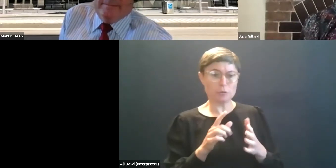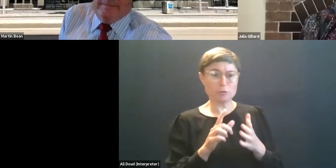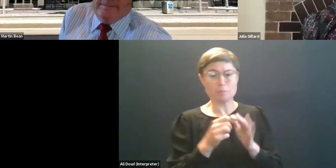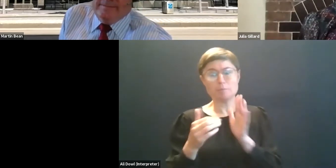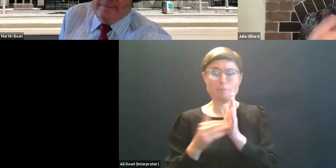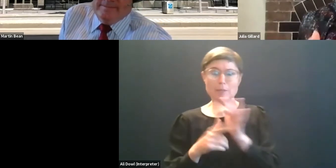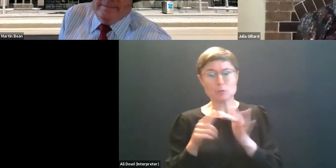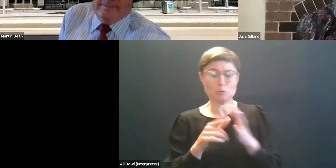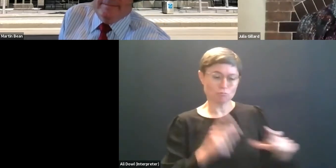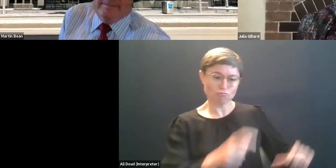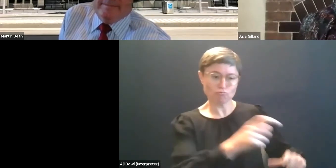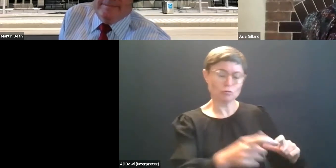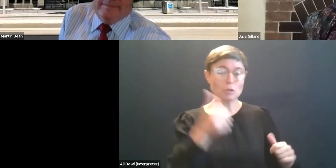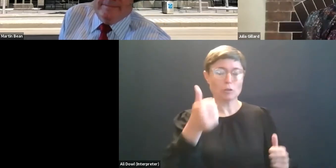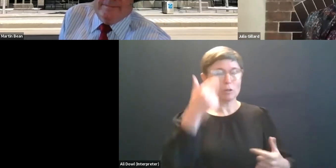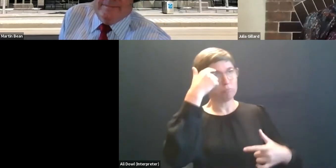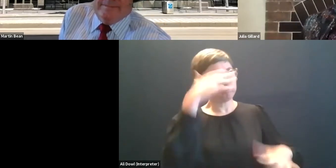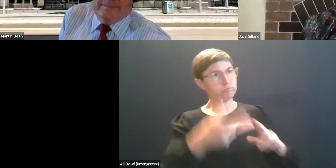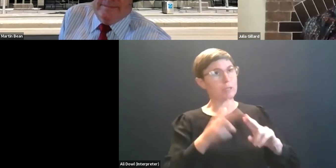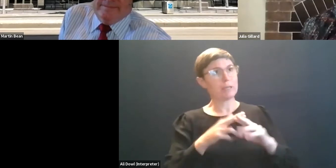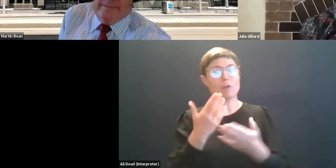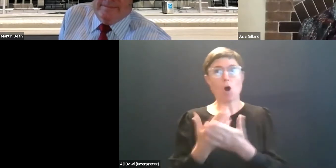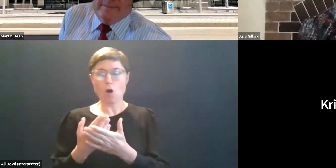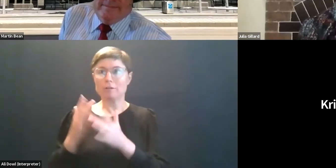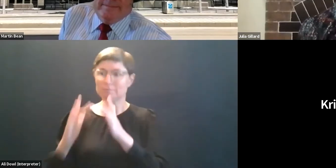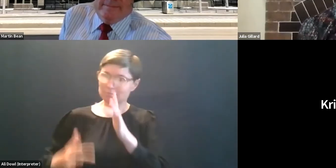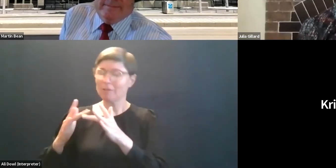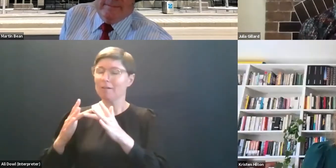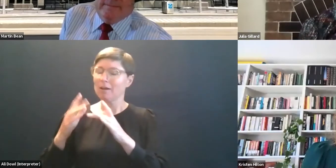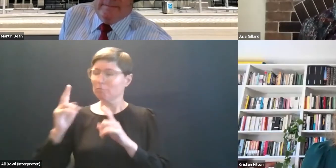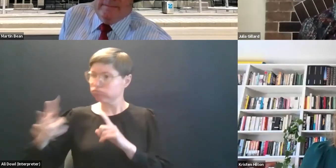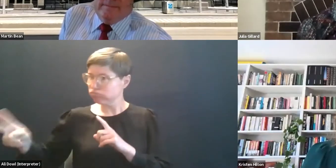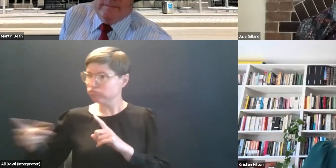you have been using this technology for a long period of time but as the year draws